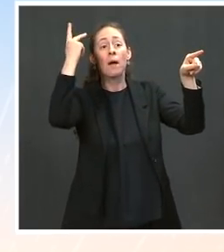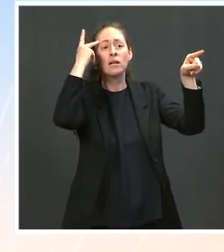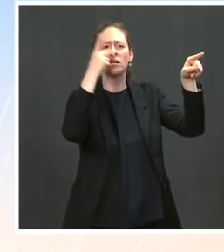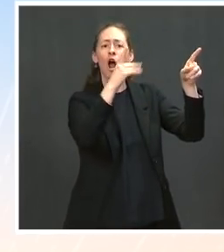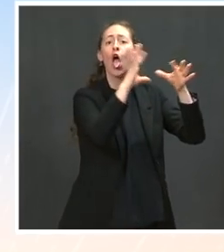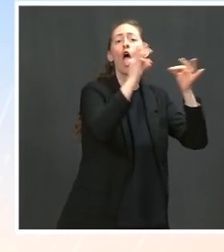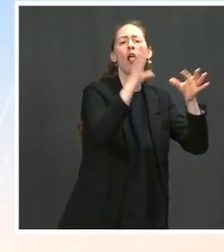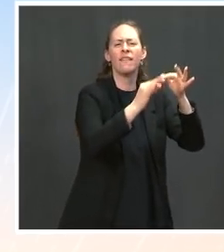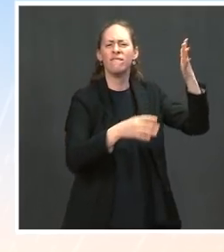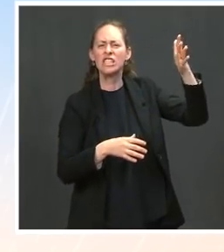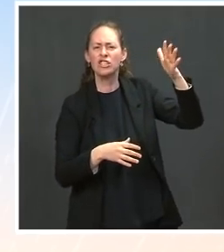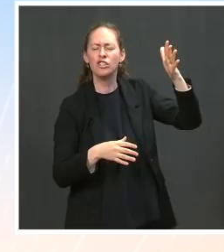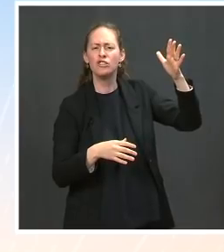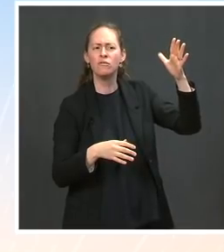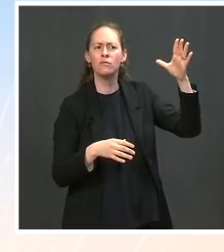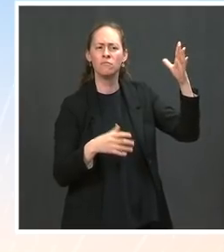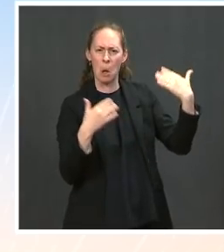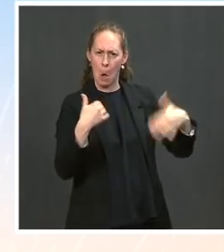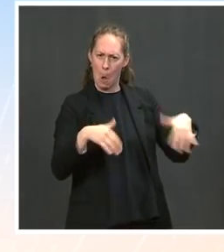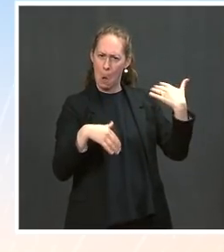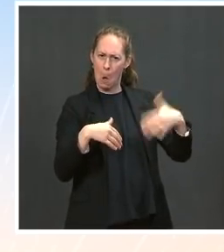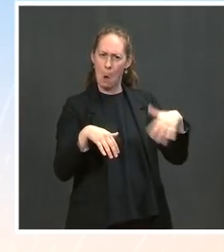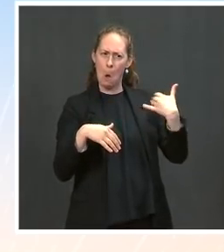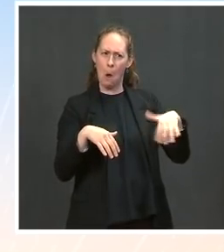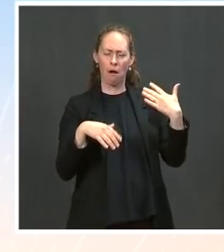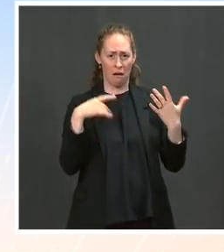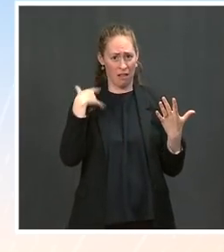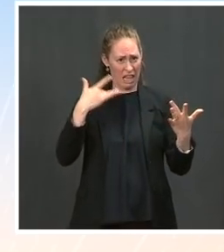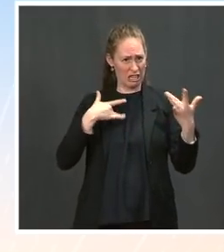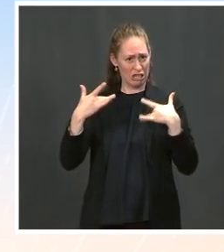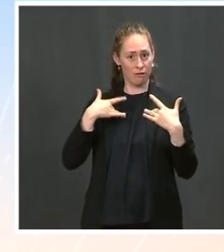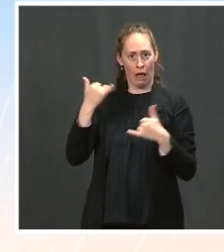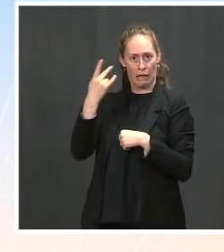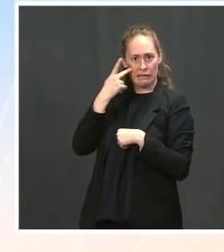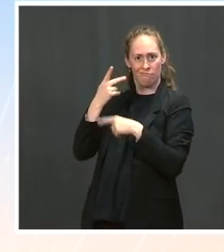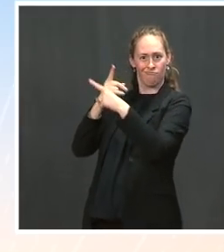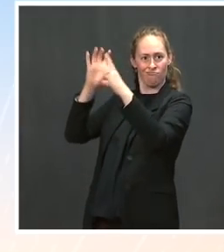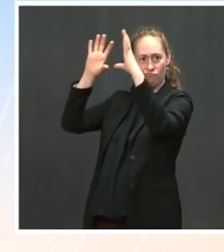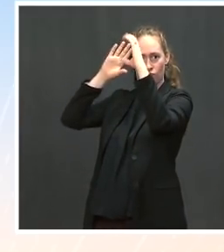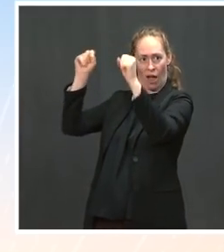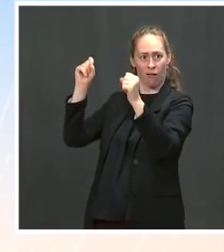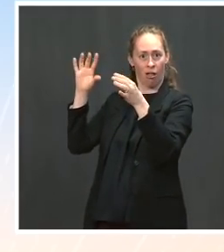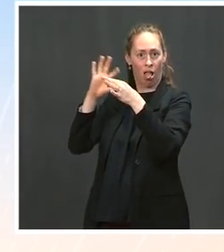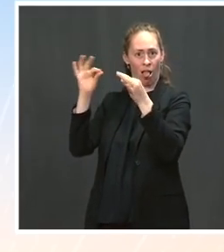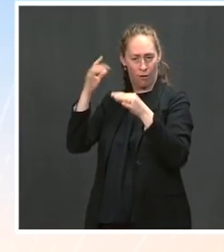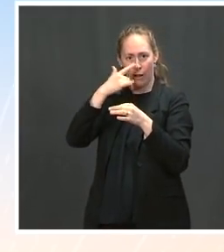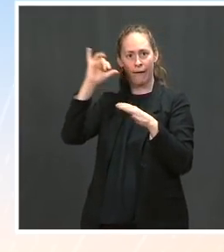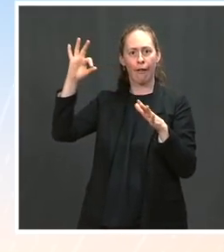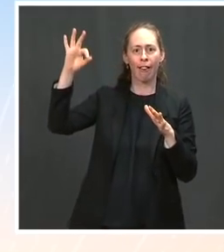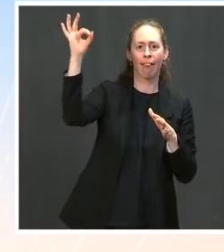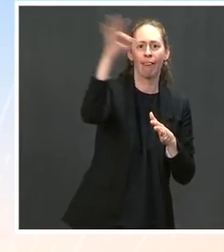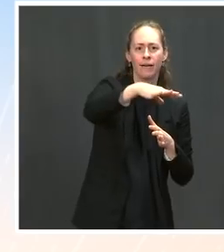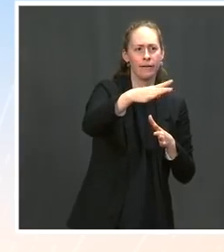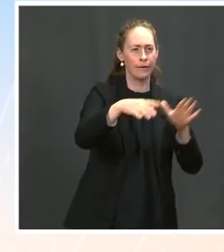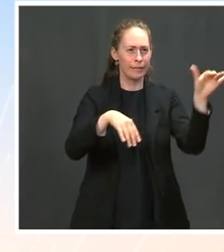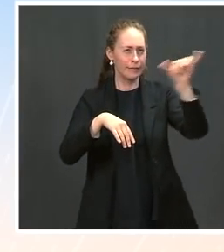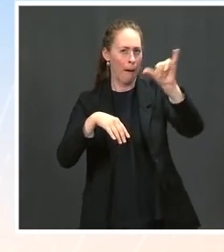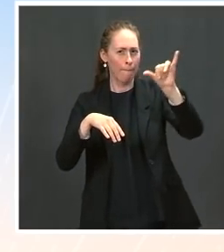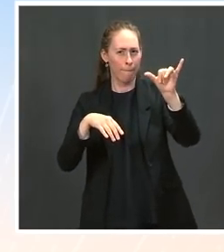Is there concerns now that this -- the President's comments -- could be grounds for an appeal or even causing a mistrial? Ms. Psaki: Well, I wouldn't --